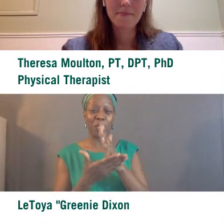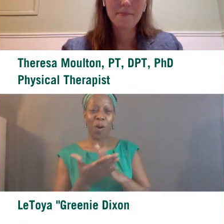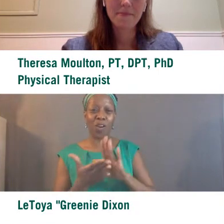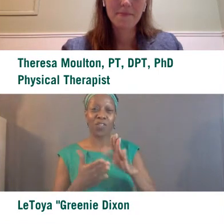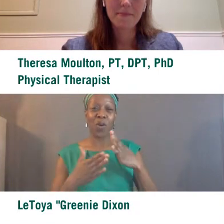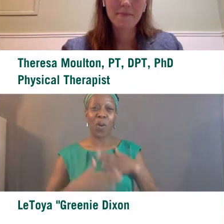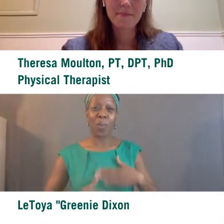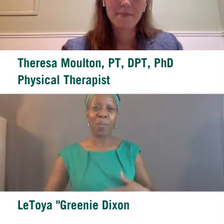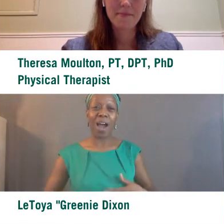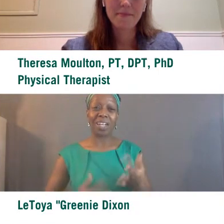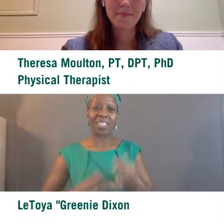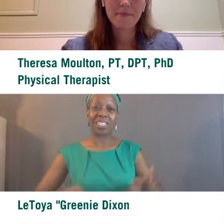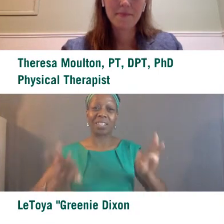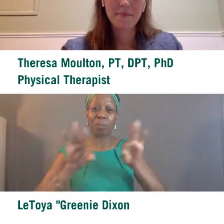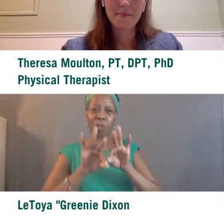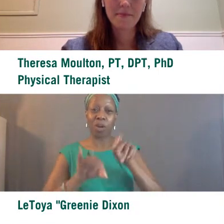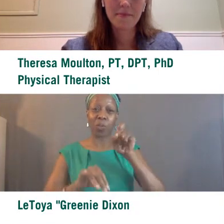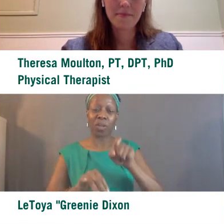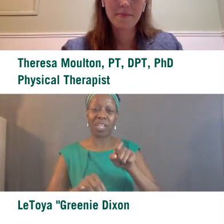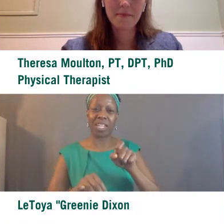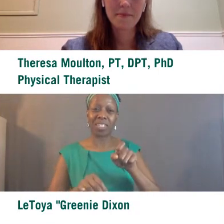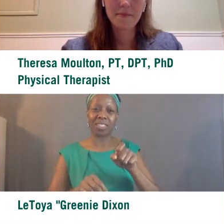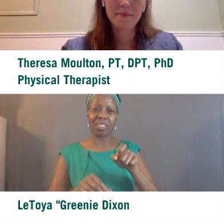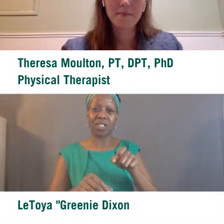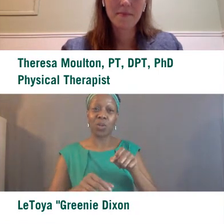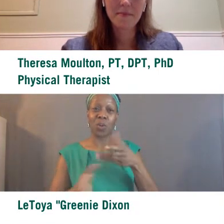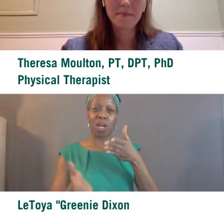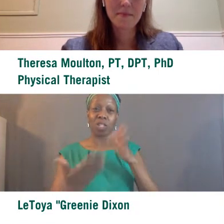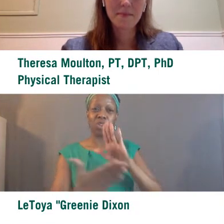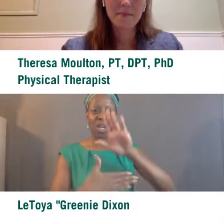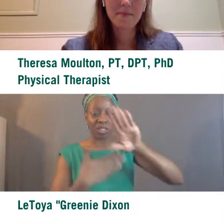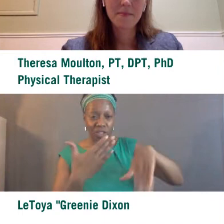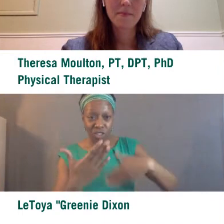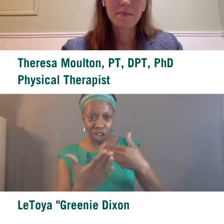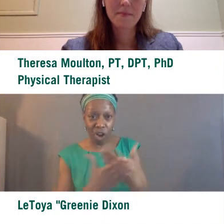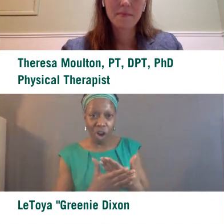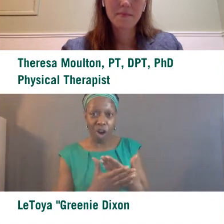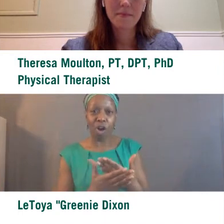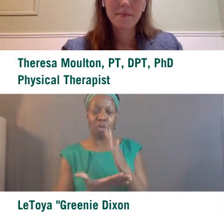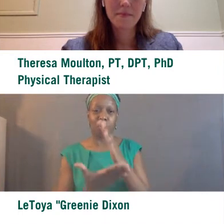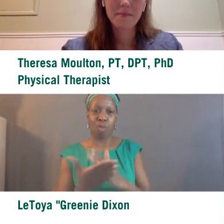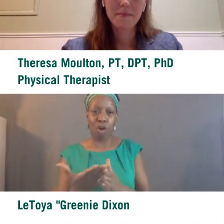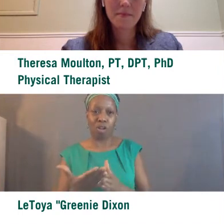And we need to address all the components. So looking at skin, looking at fascia, looking at muscle